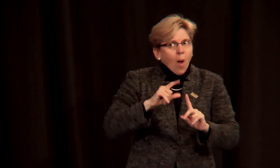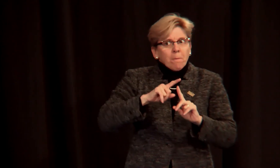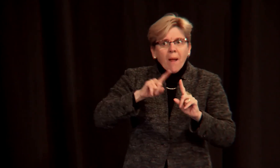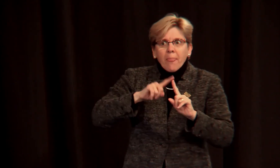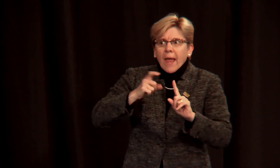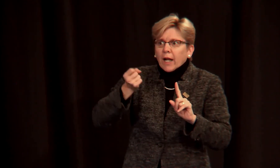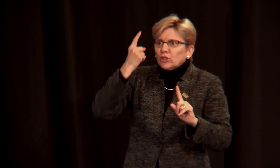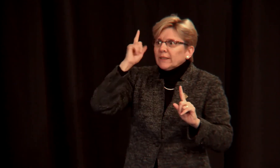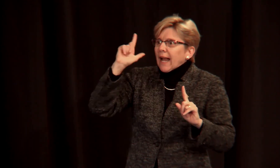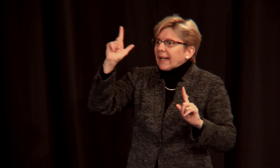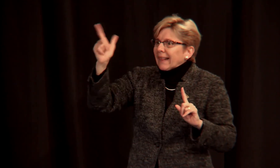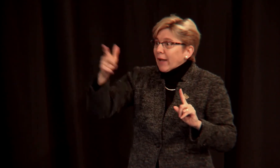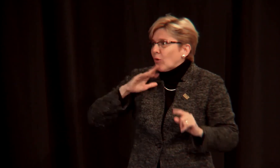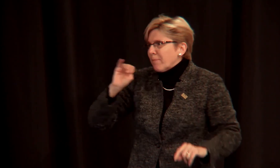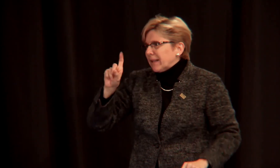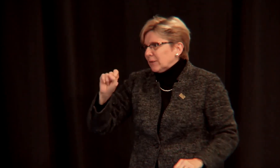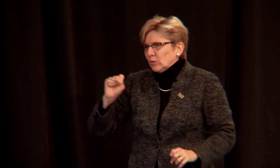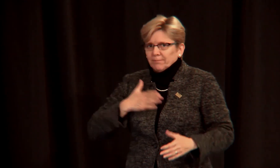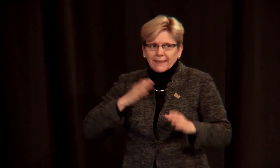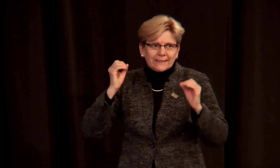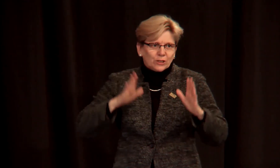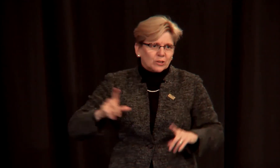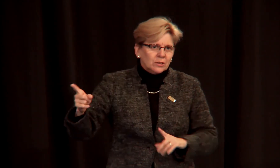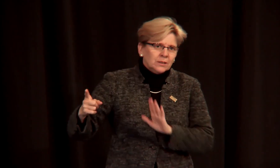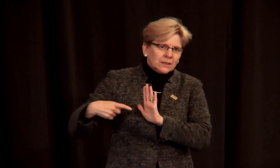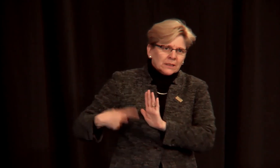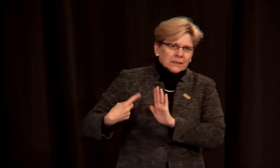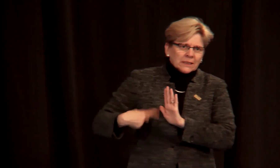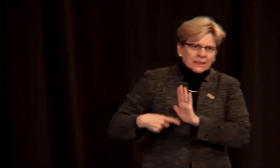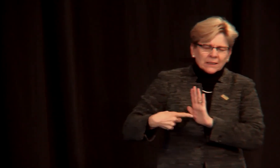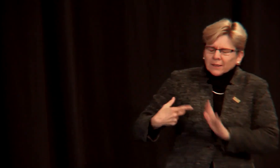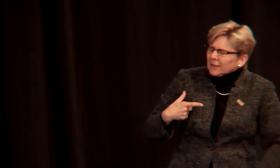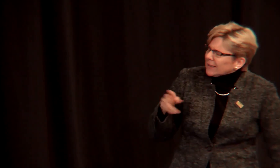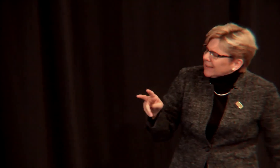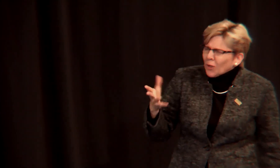I would just add my voice and I know Metro Deaf School those teachers were all on me